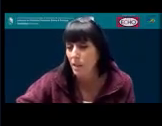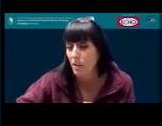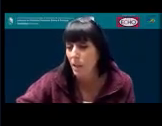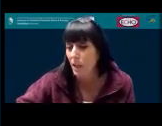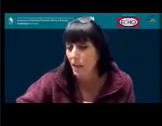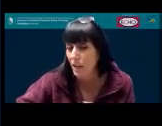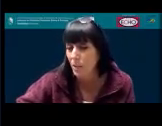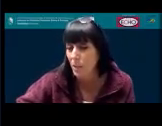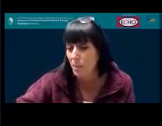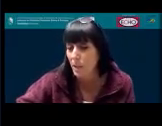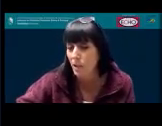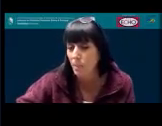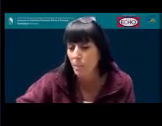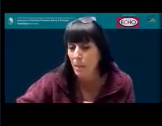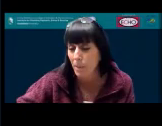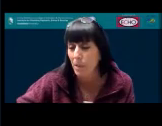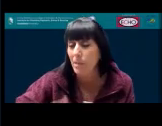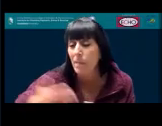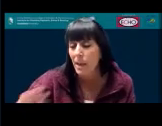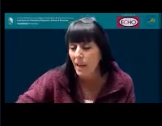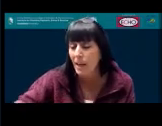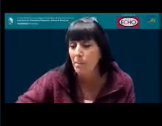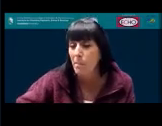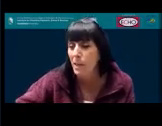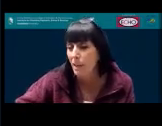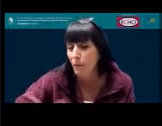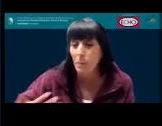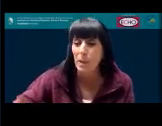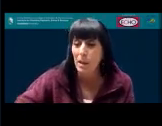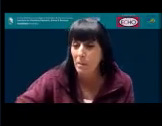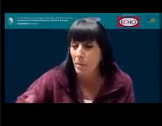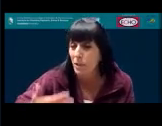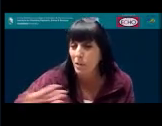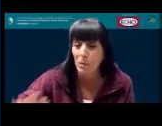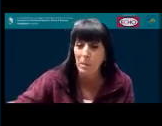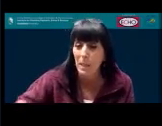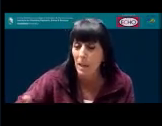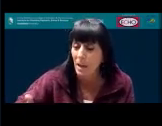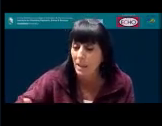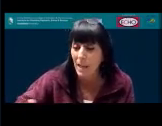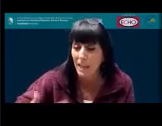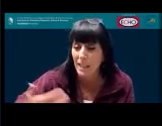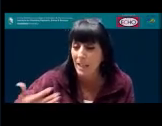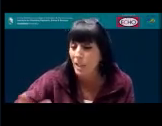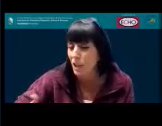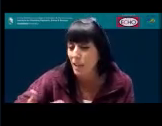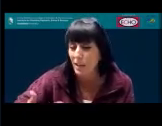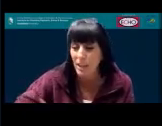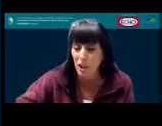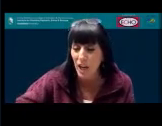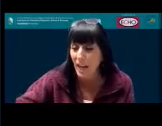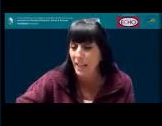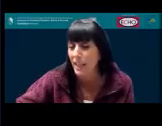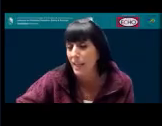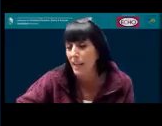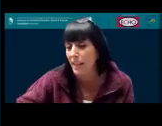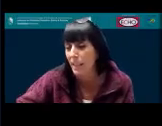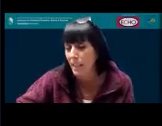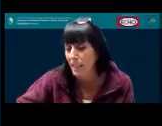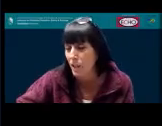to connect with people, but if we were all in person, we'd be contacting each other and chatting and getting each